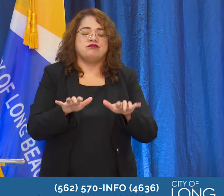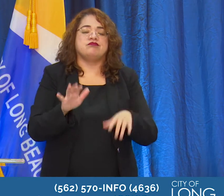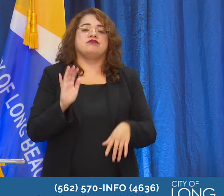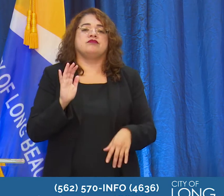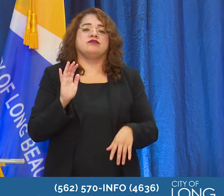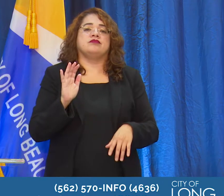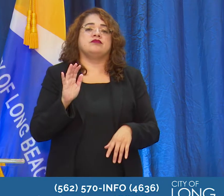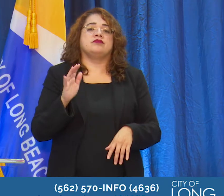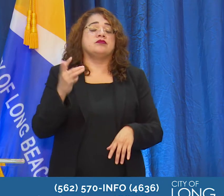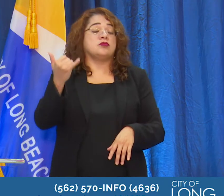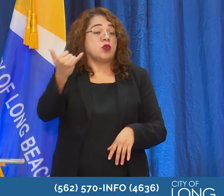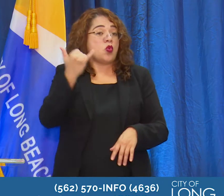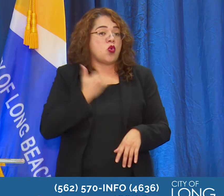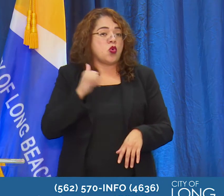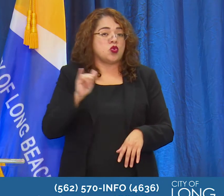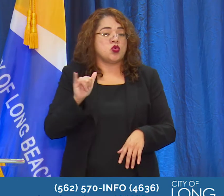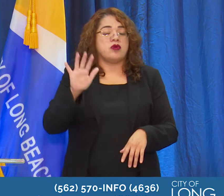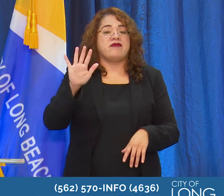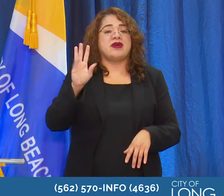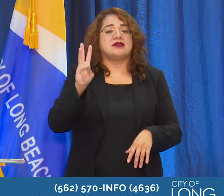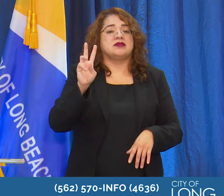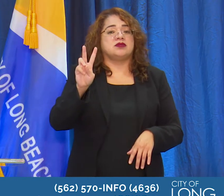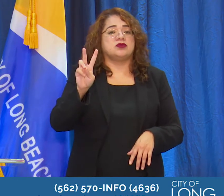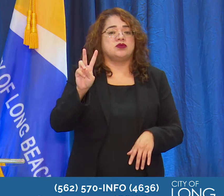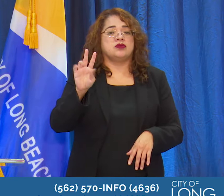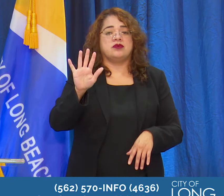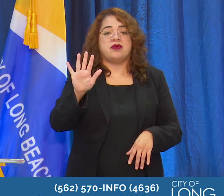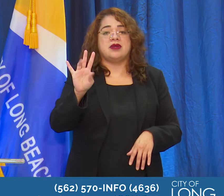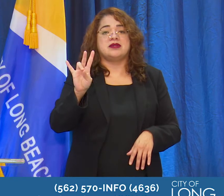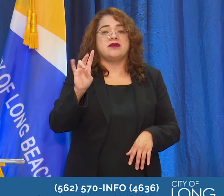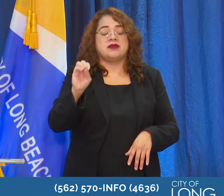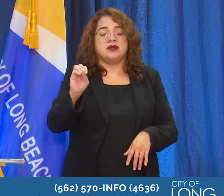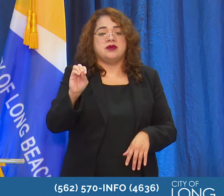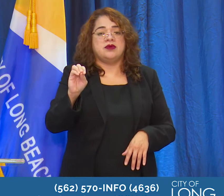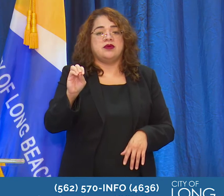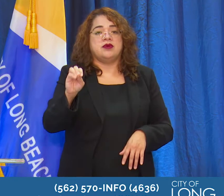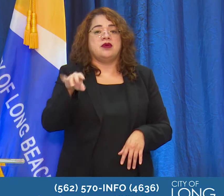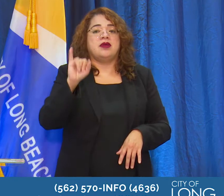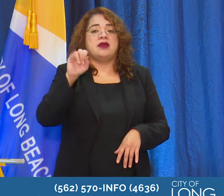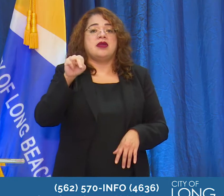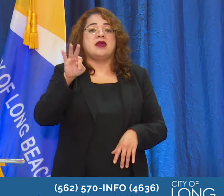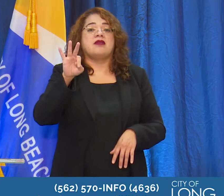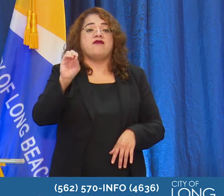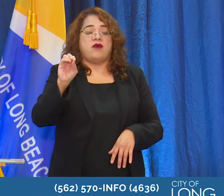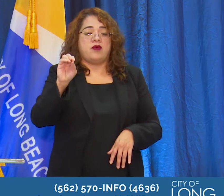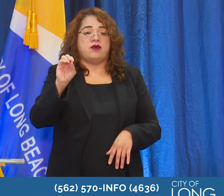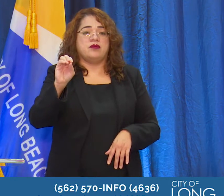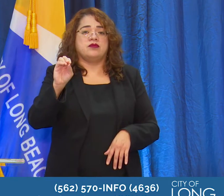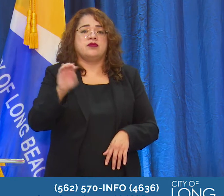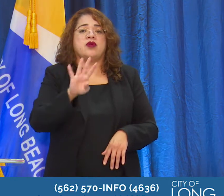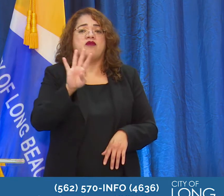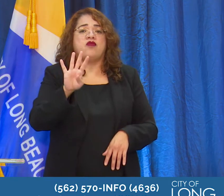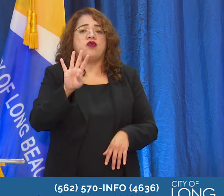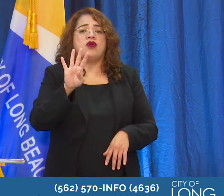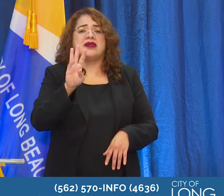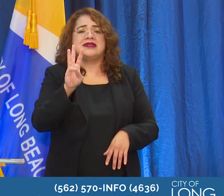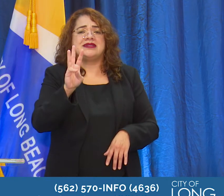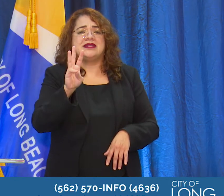or by calling (562) 570-INFO.